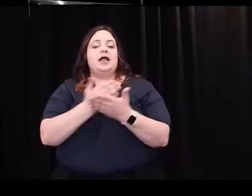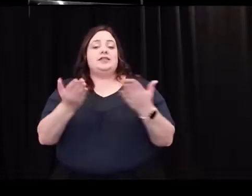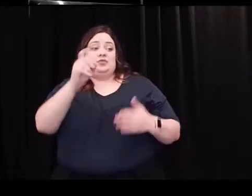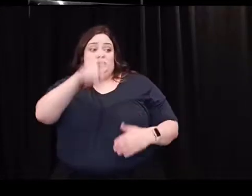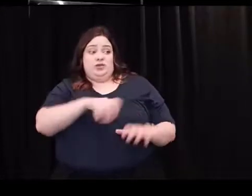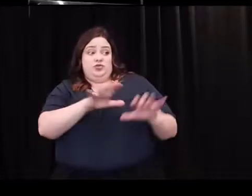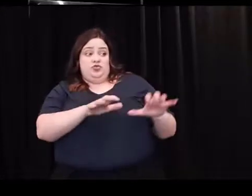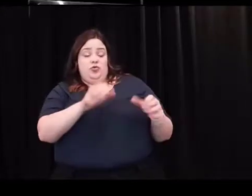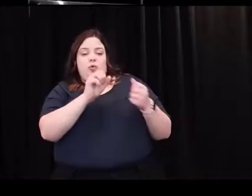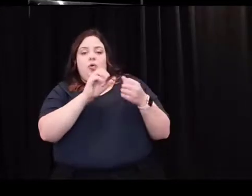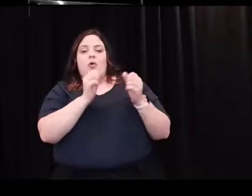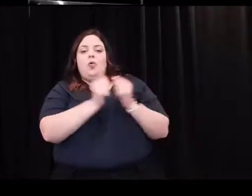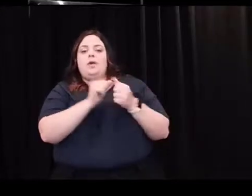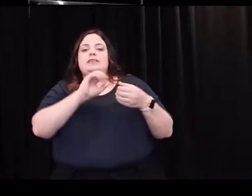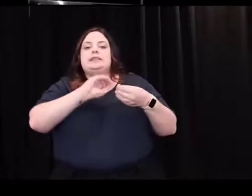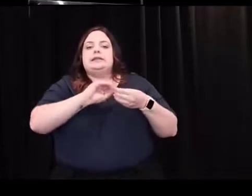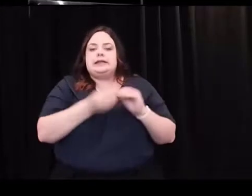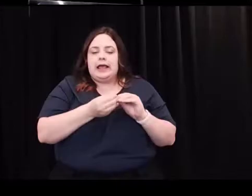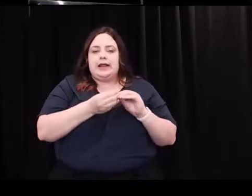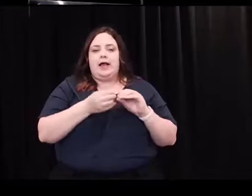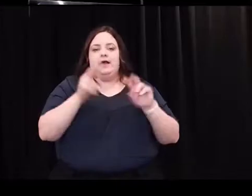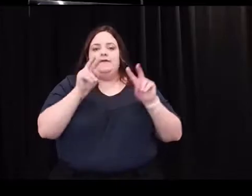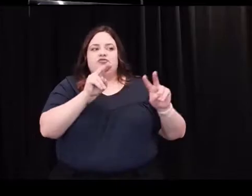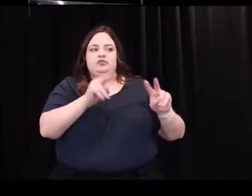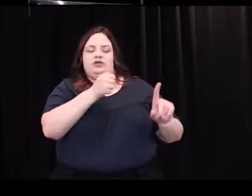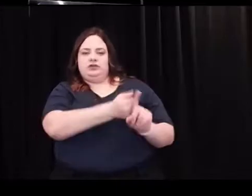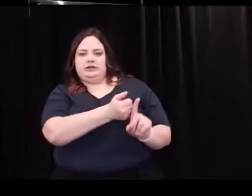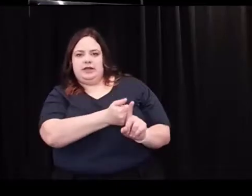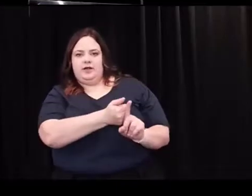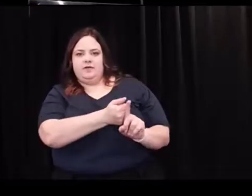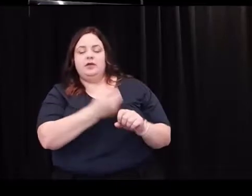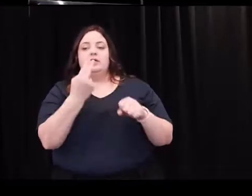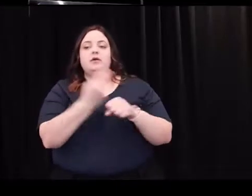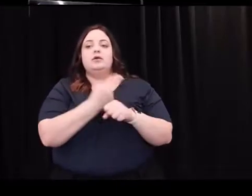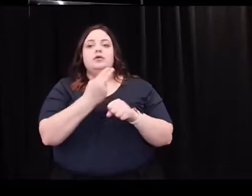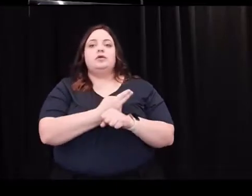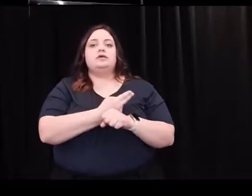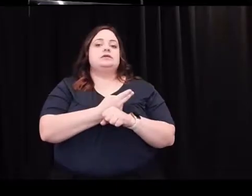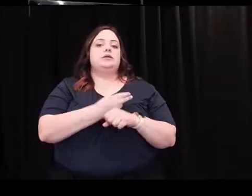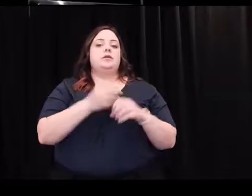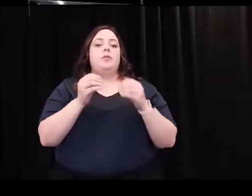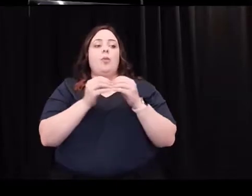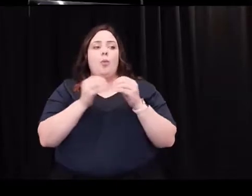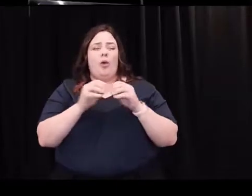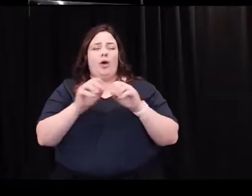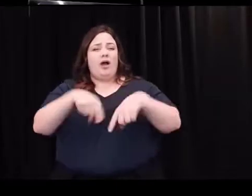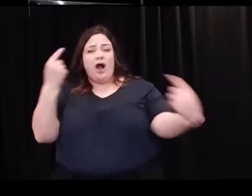data visualization itself. So utilizing higher contrast, making sure there's good white space